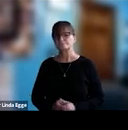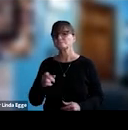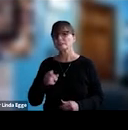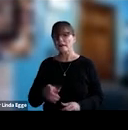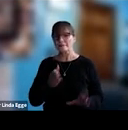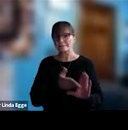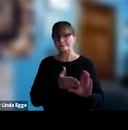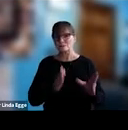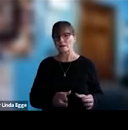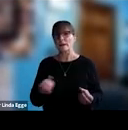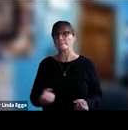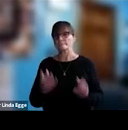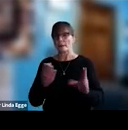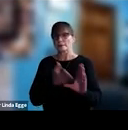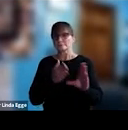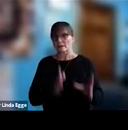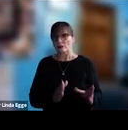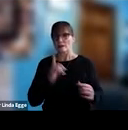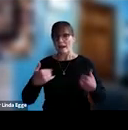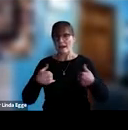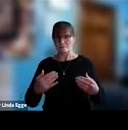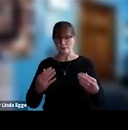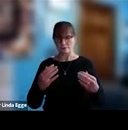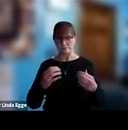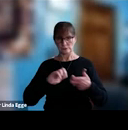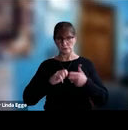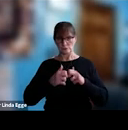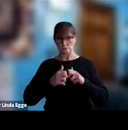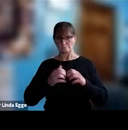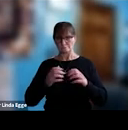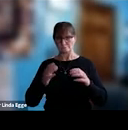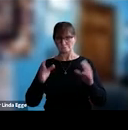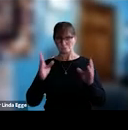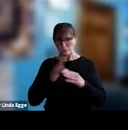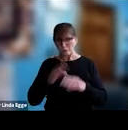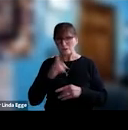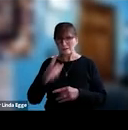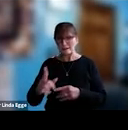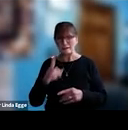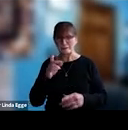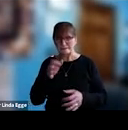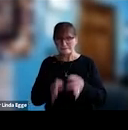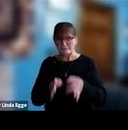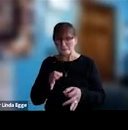and many psychiatrists have trouble with co-occurring use disorders. It can be really difficult to discern what's going on,